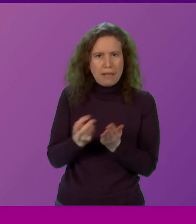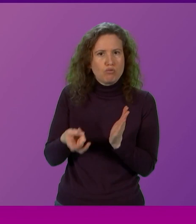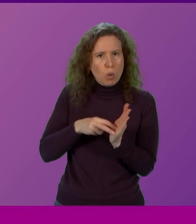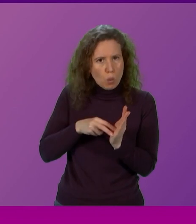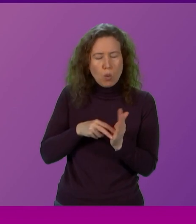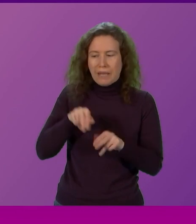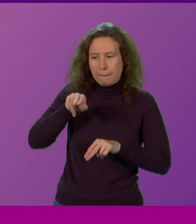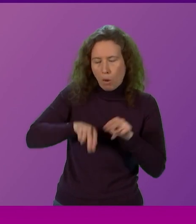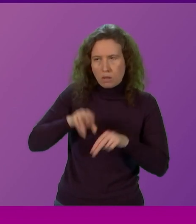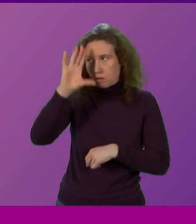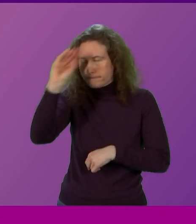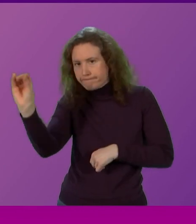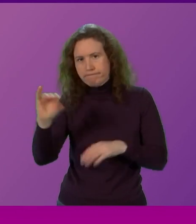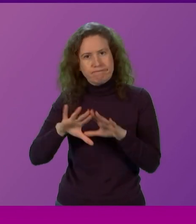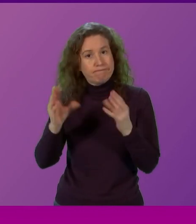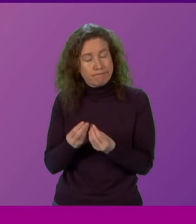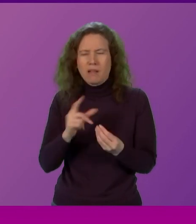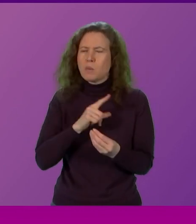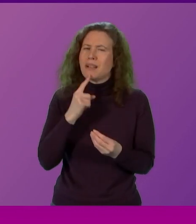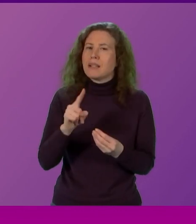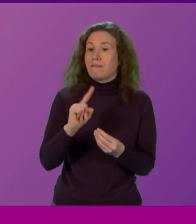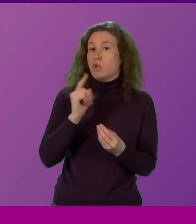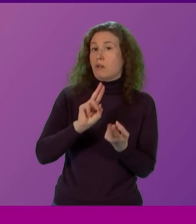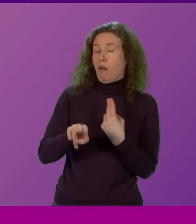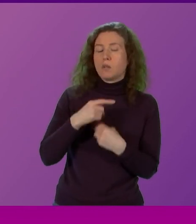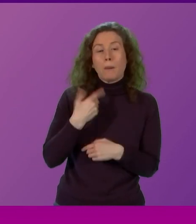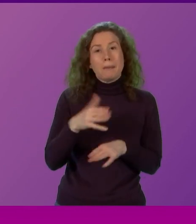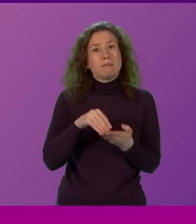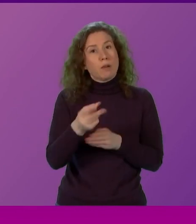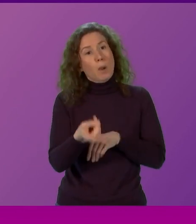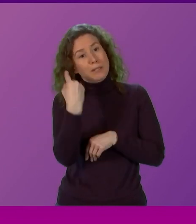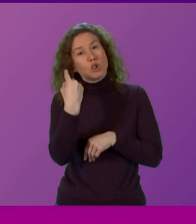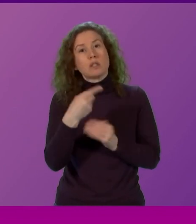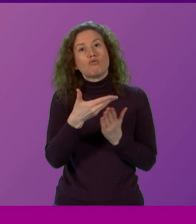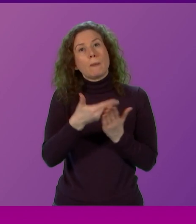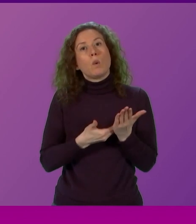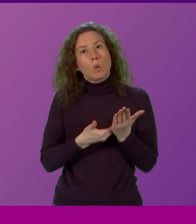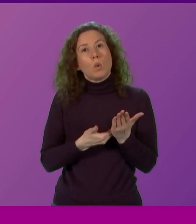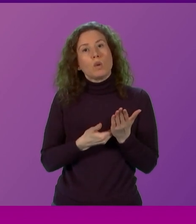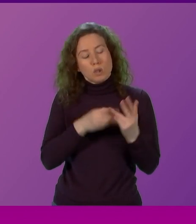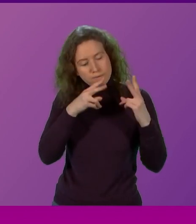and that bullying is monitored. That is why, as I said in my initial answer, we commissioned a report on the recording